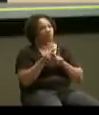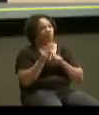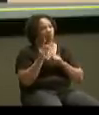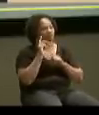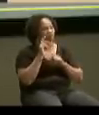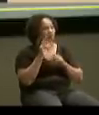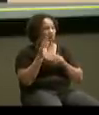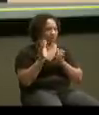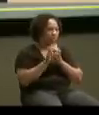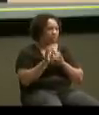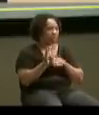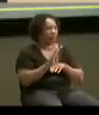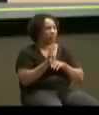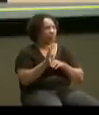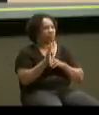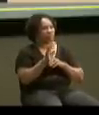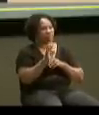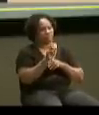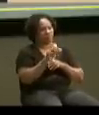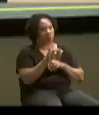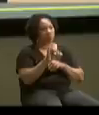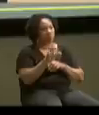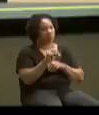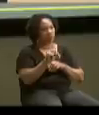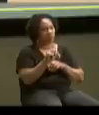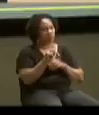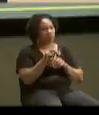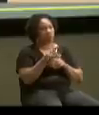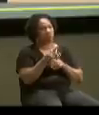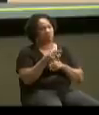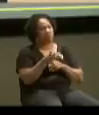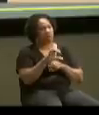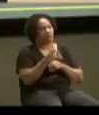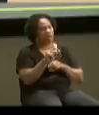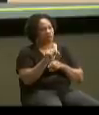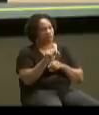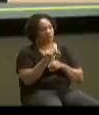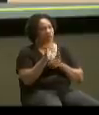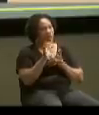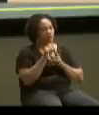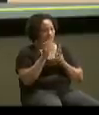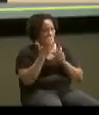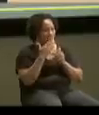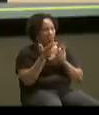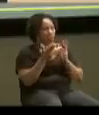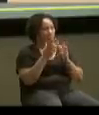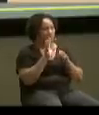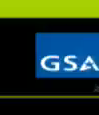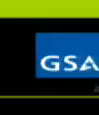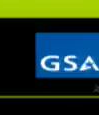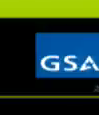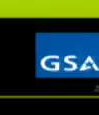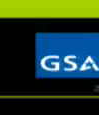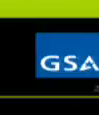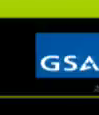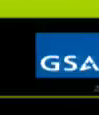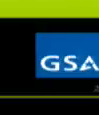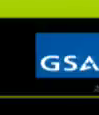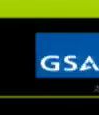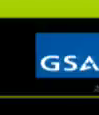PARTICULAR OUR FEDERAL SMALL BUSINESS EMISSIONS PILOT. FOR THAT PORTION OF THE CONVERSATION BEFORE WE GET INTO